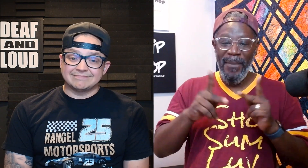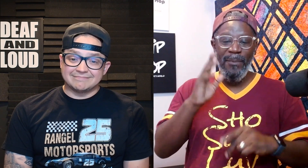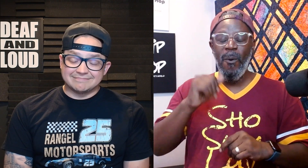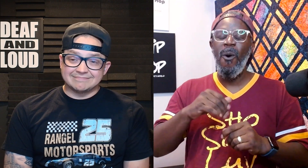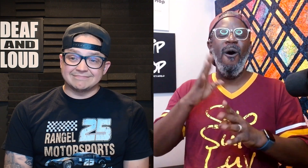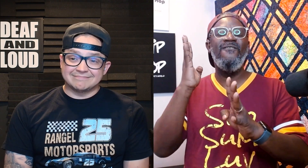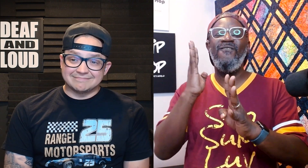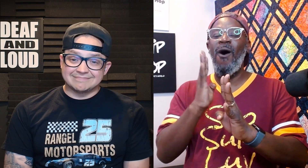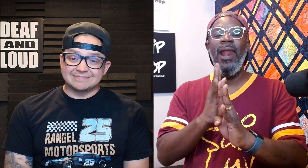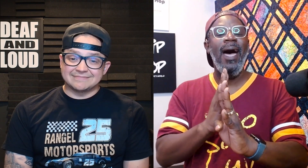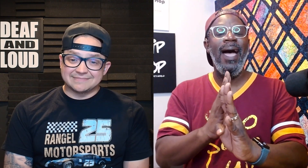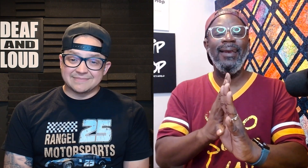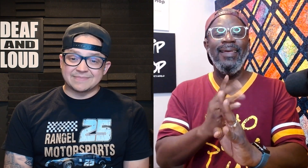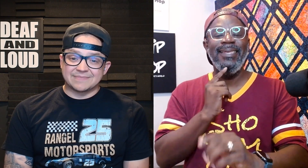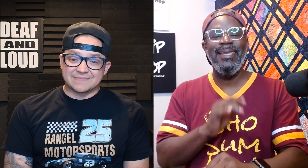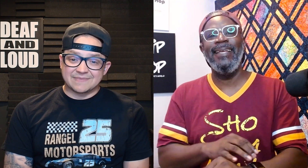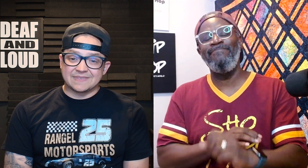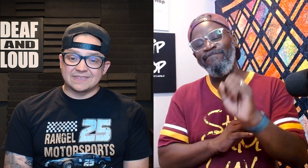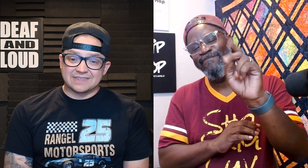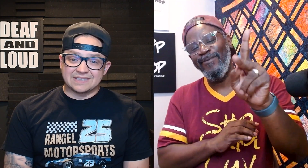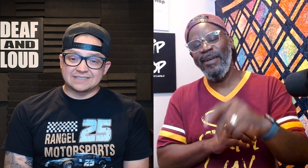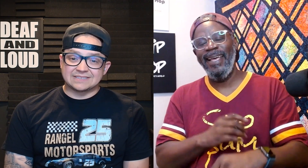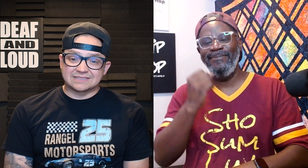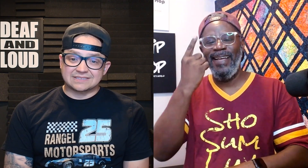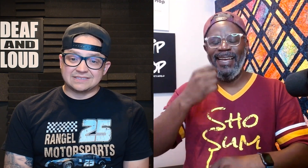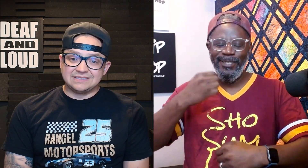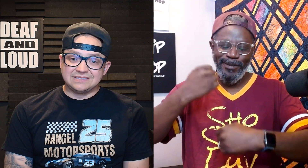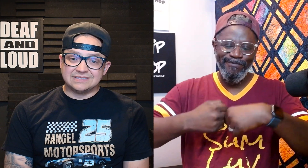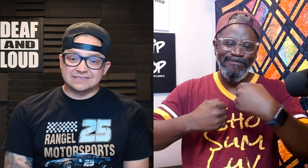People will fall in line and say, okay, I got you.